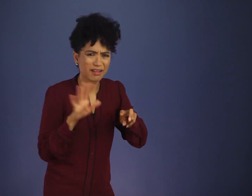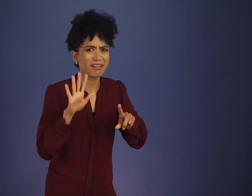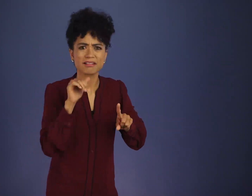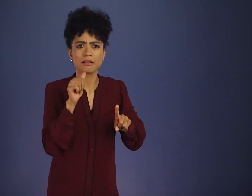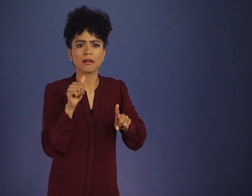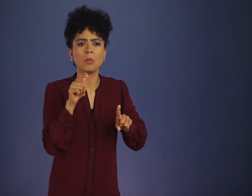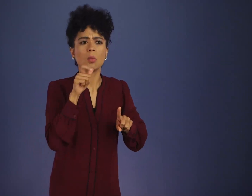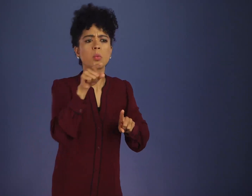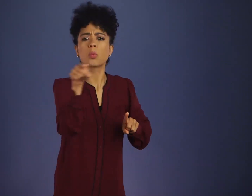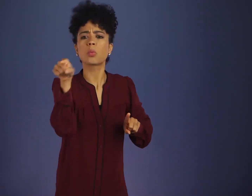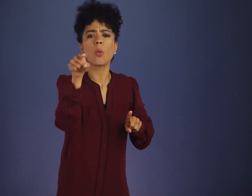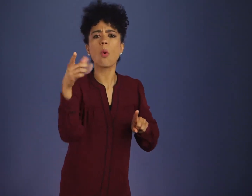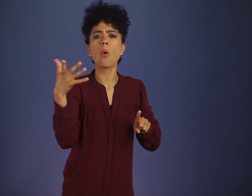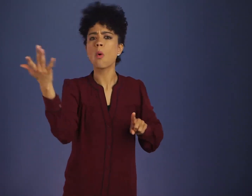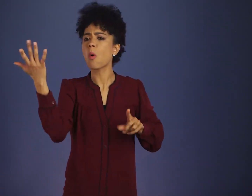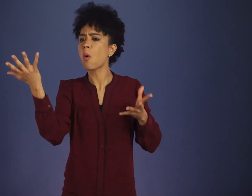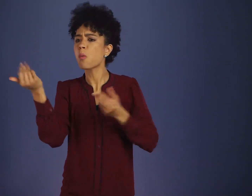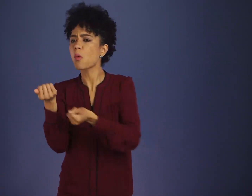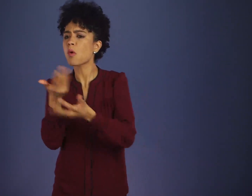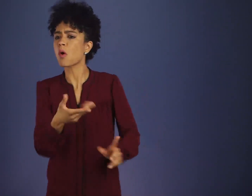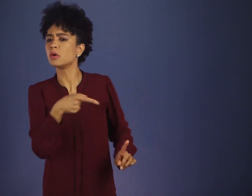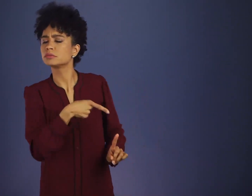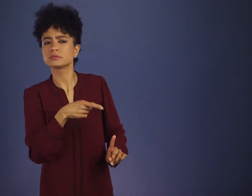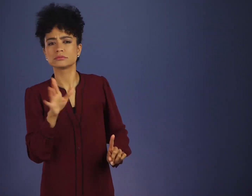regardless of who or what we thought caused it.